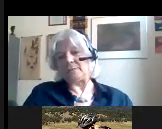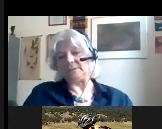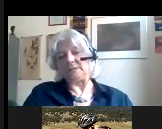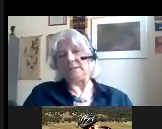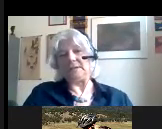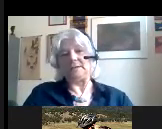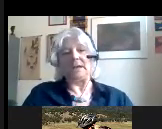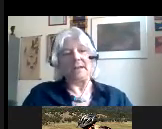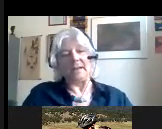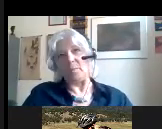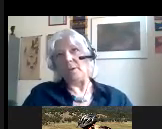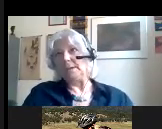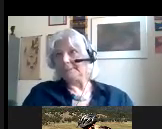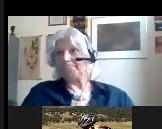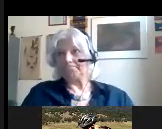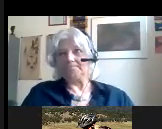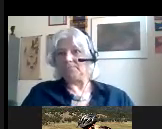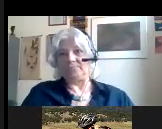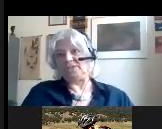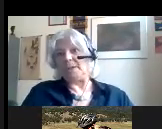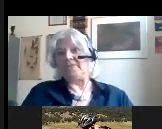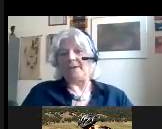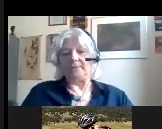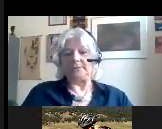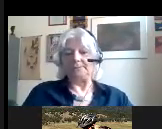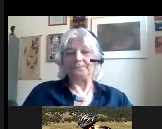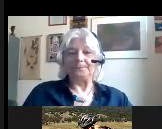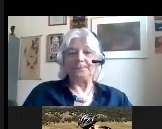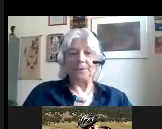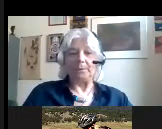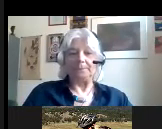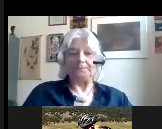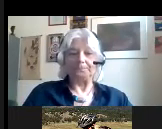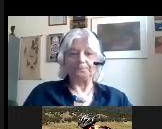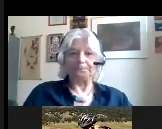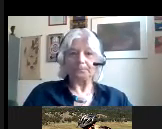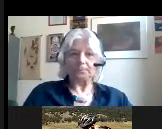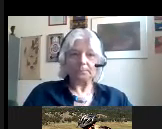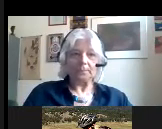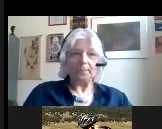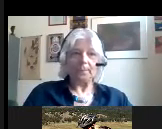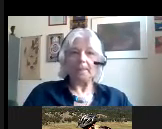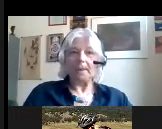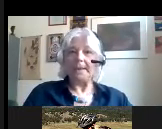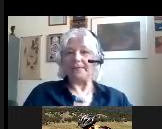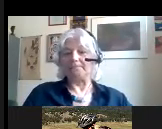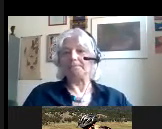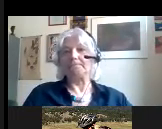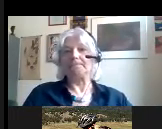can kind of help stop fires. Laura Plummer: And, DeLeana, this is Laura.